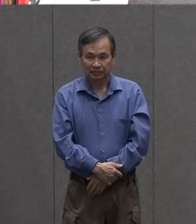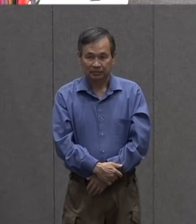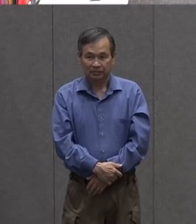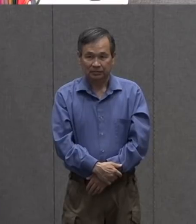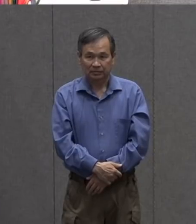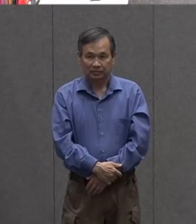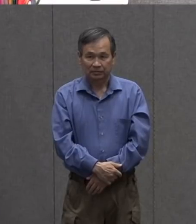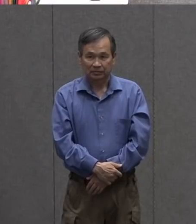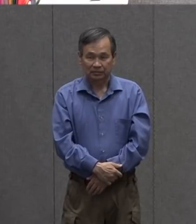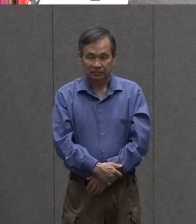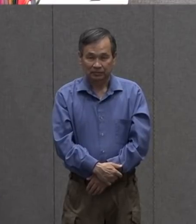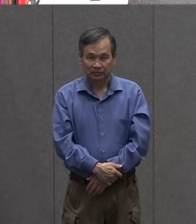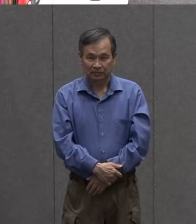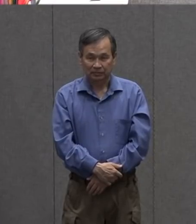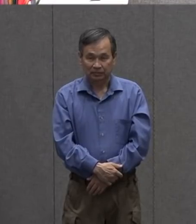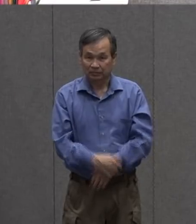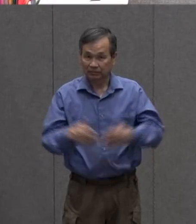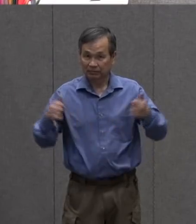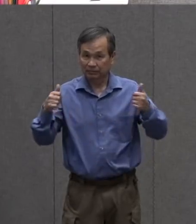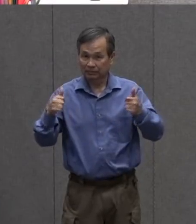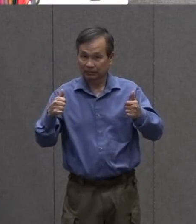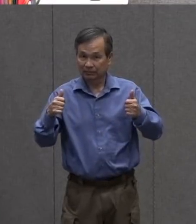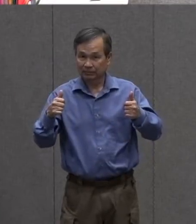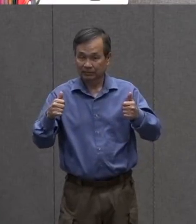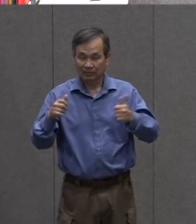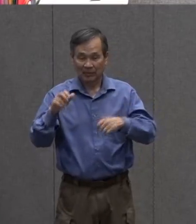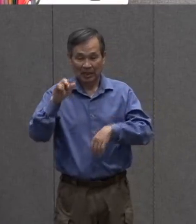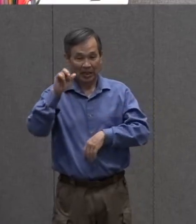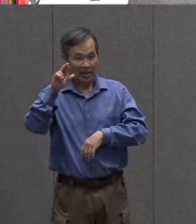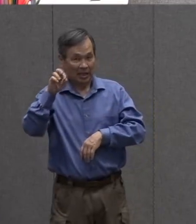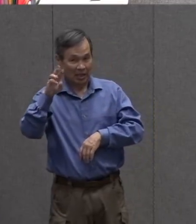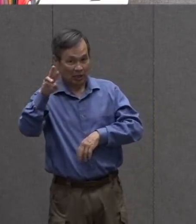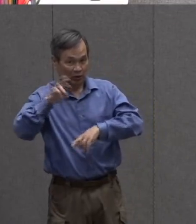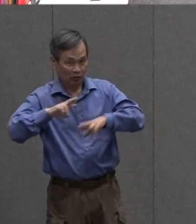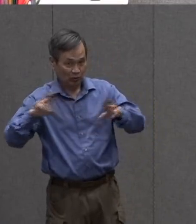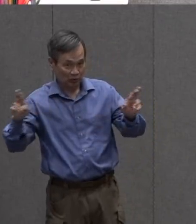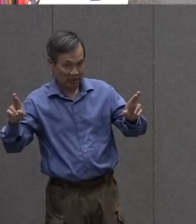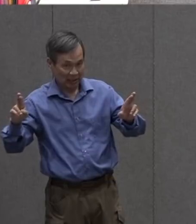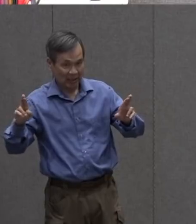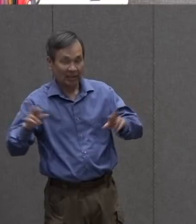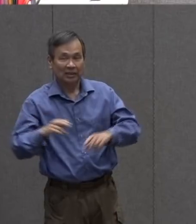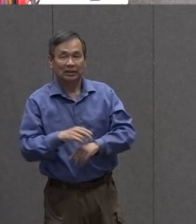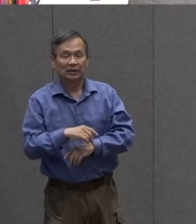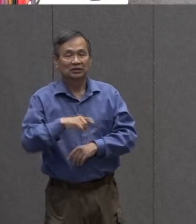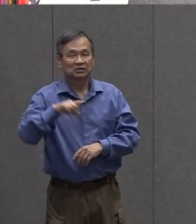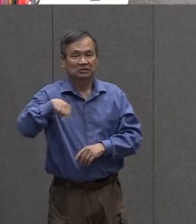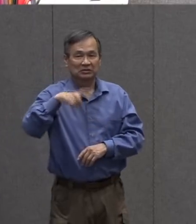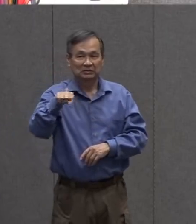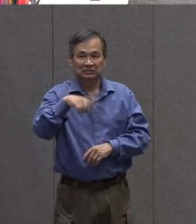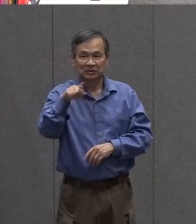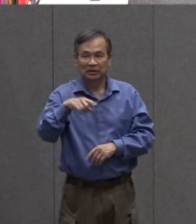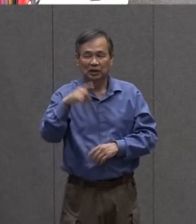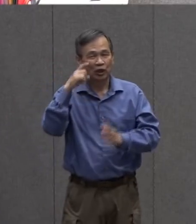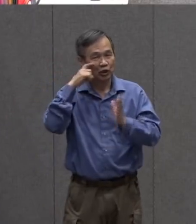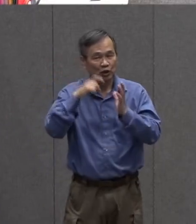and tape it around. Okay, so you have your arrow ready to go, use as your spinner. And you may have noticed that Ms. Lori and I